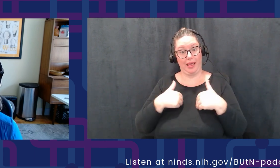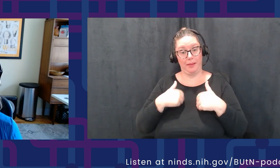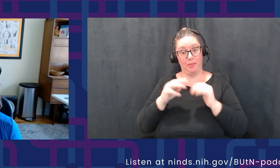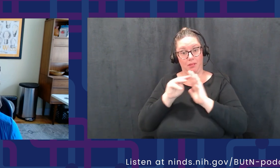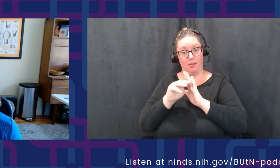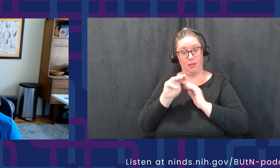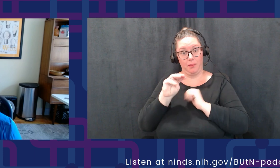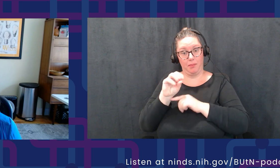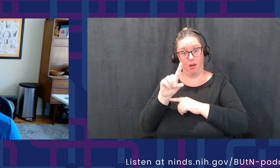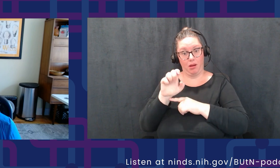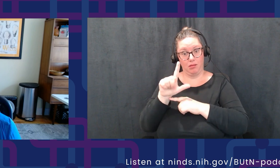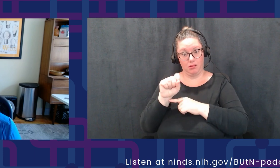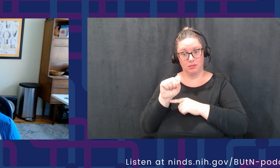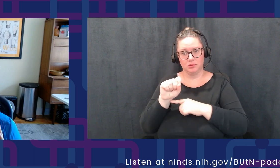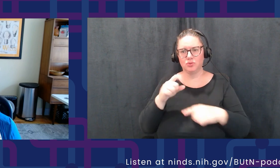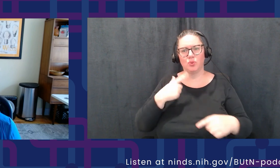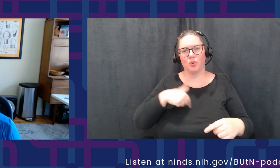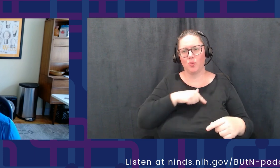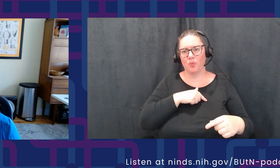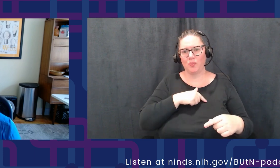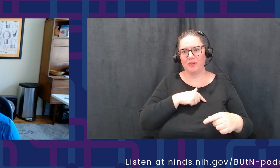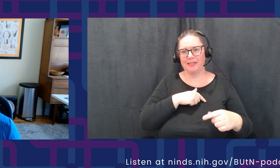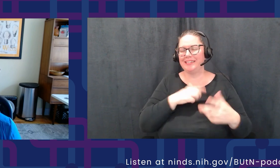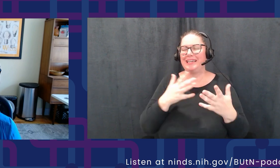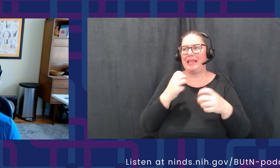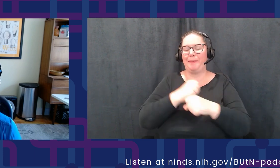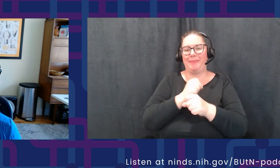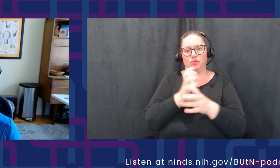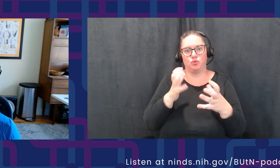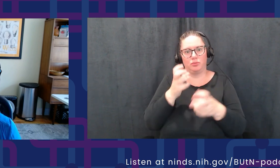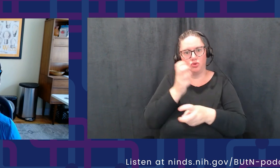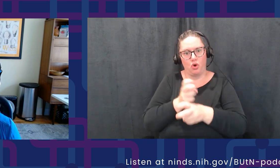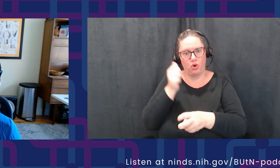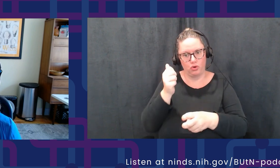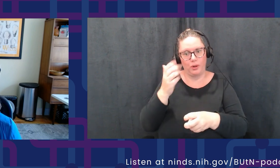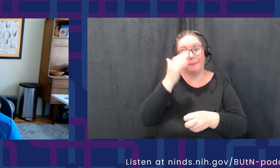it just makes that so much harder because people are so variable and you can't